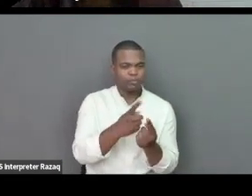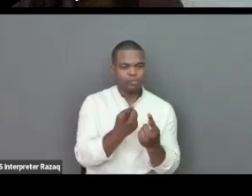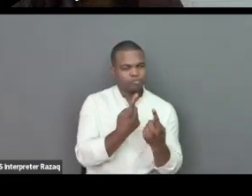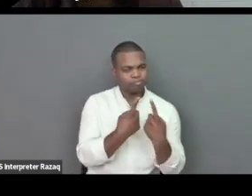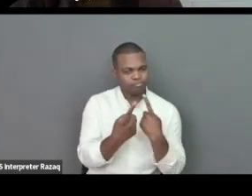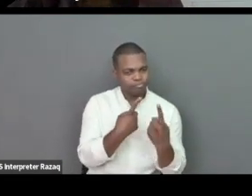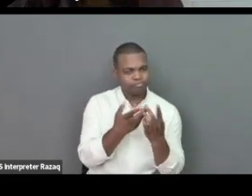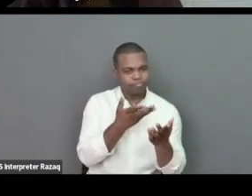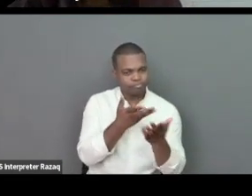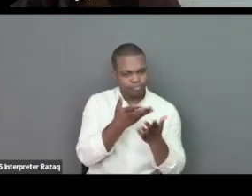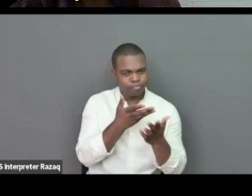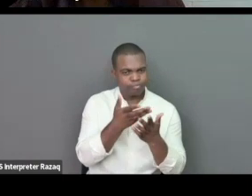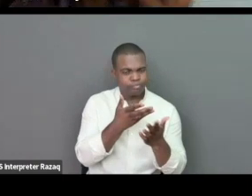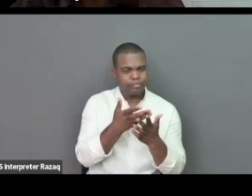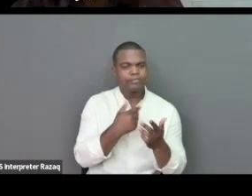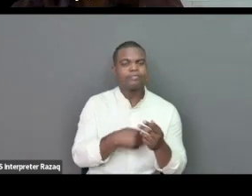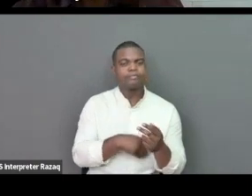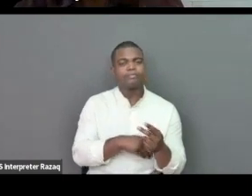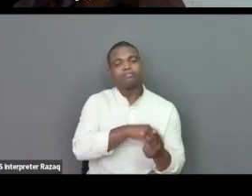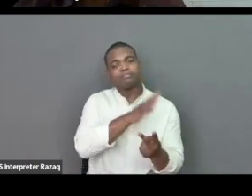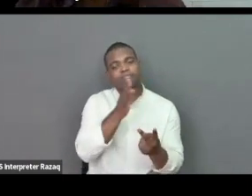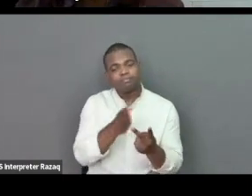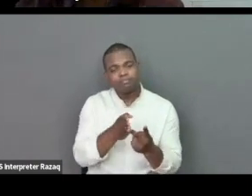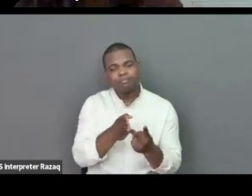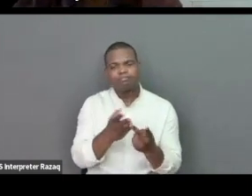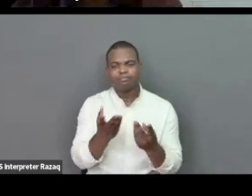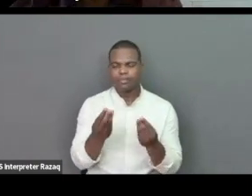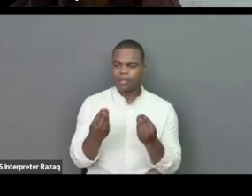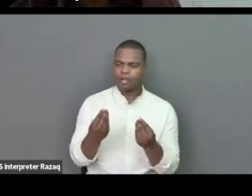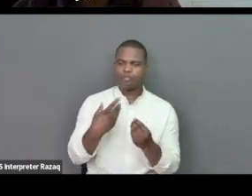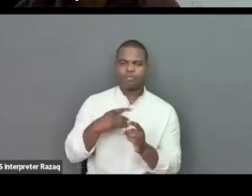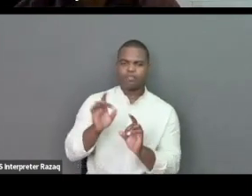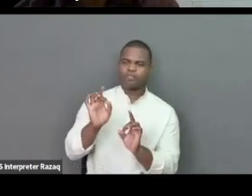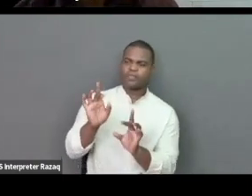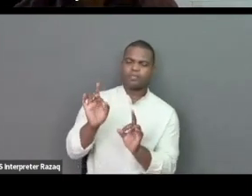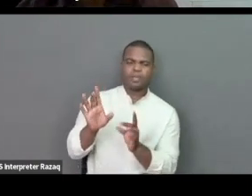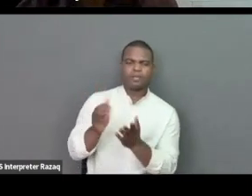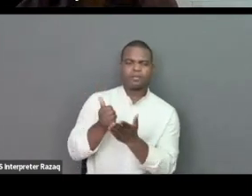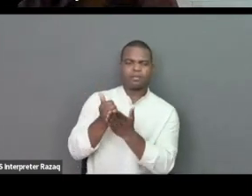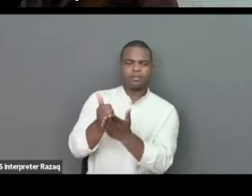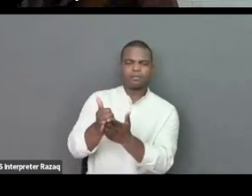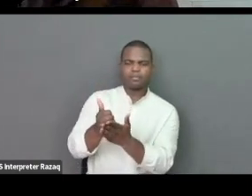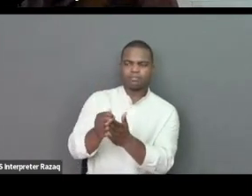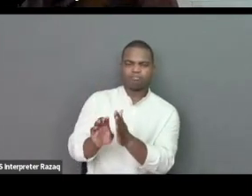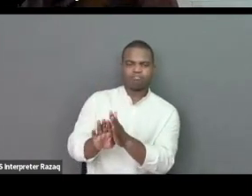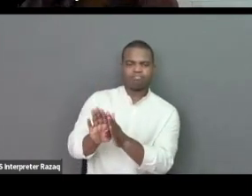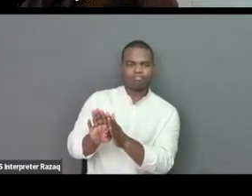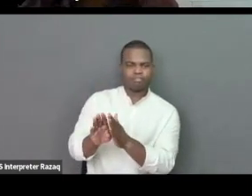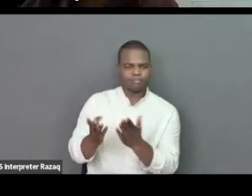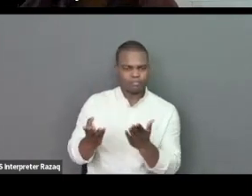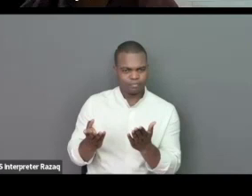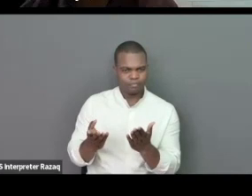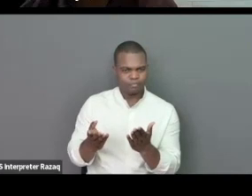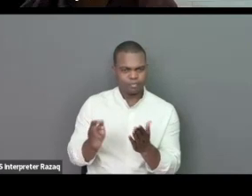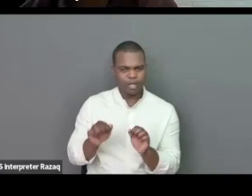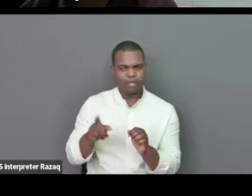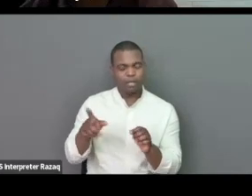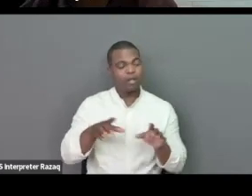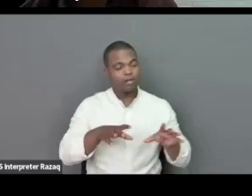feedback is welcome. So, as we said, in general, we found that public sector bodies are happy